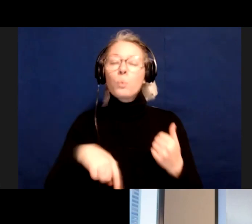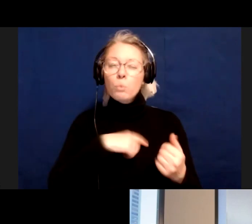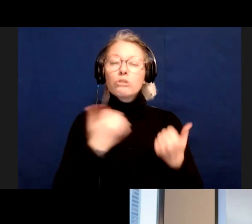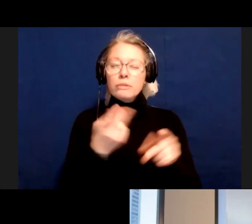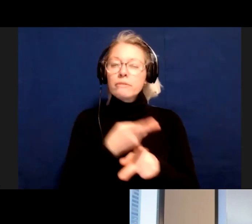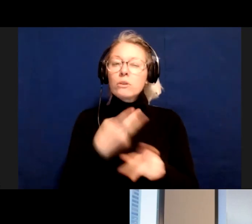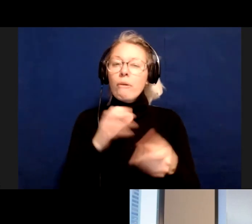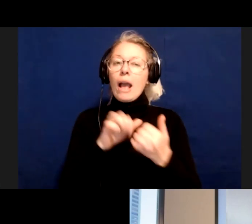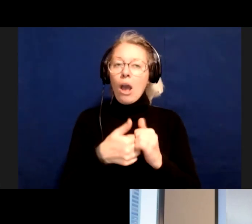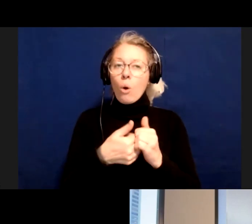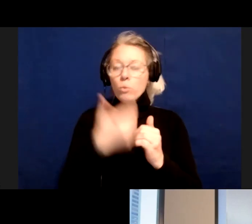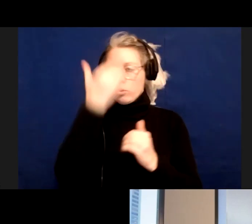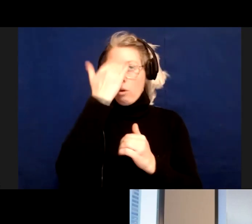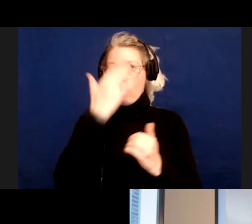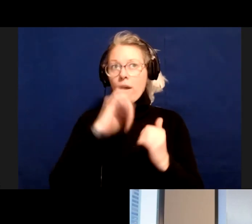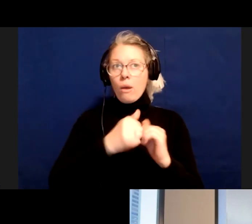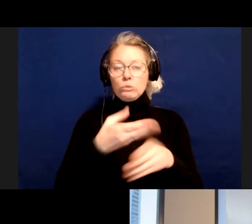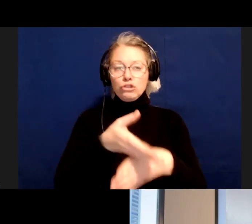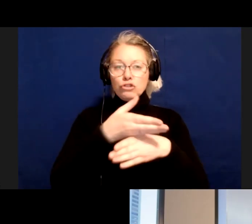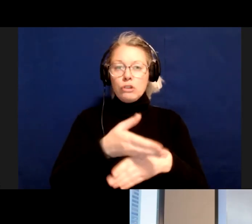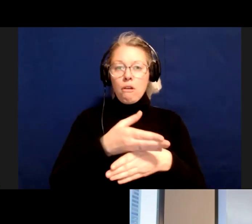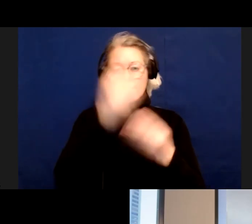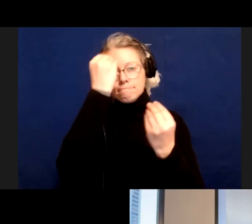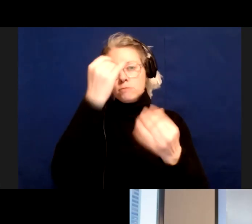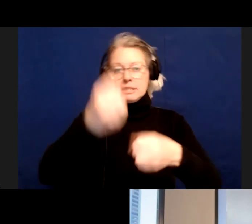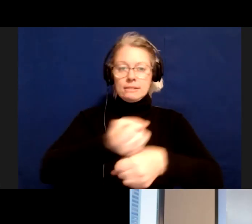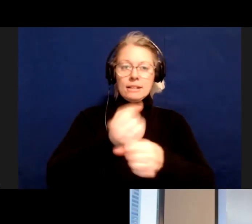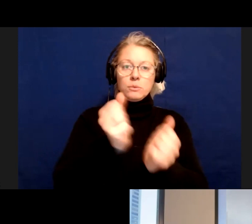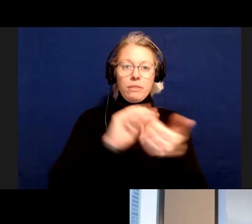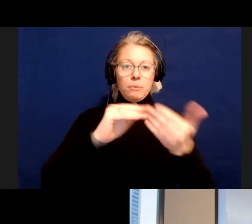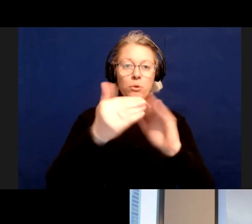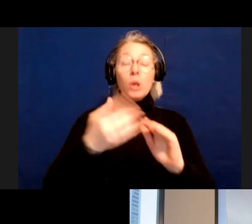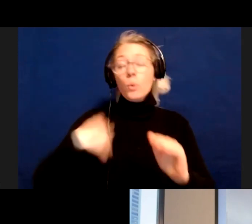a note of your question and we'll be looking to address that.